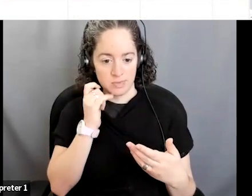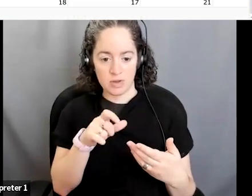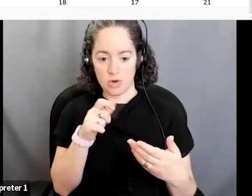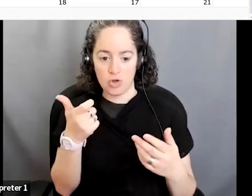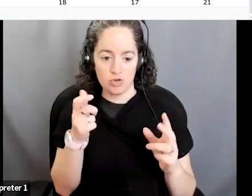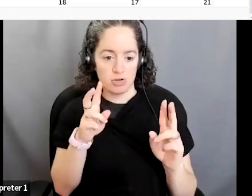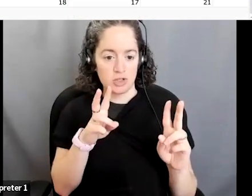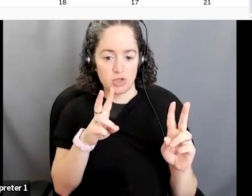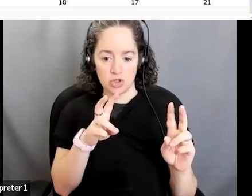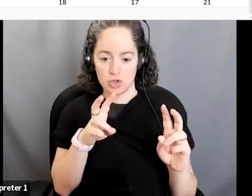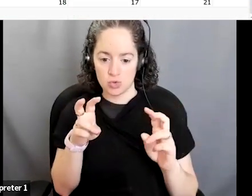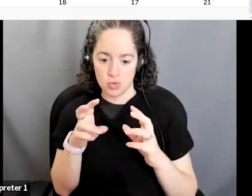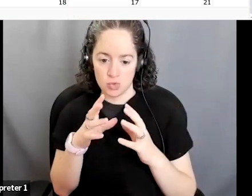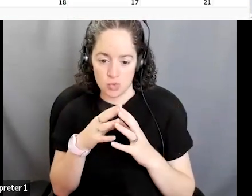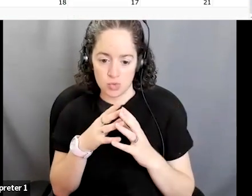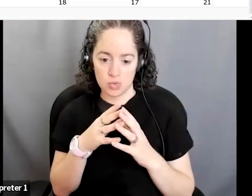that we hadn't already covered.